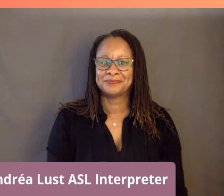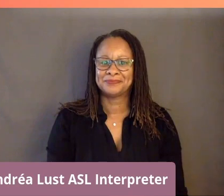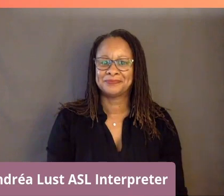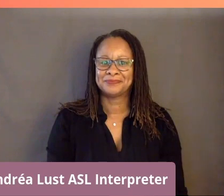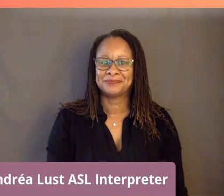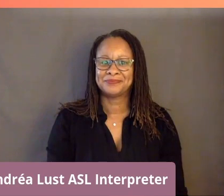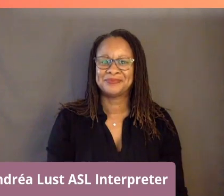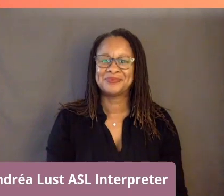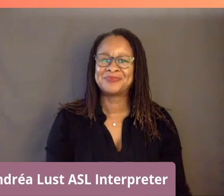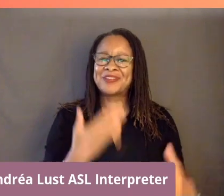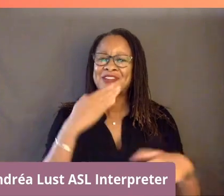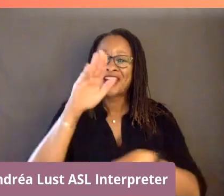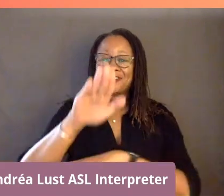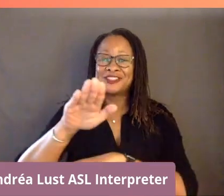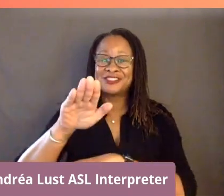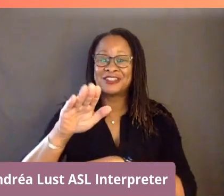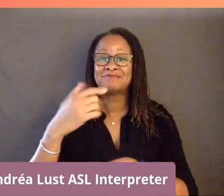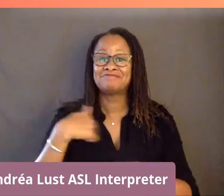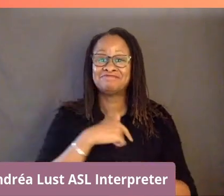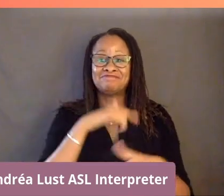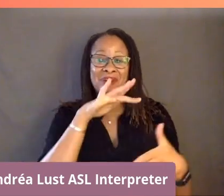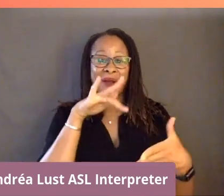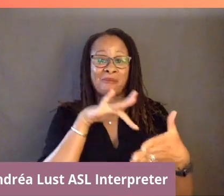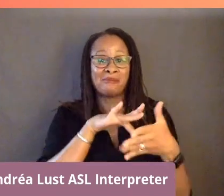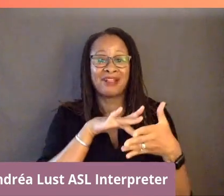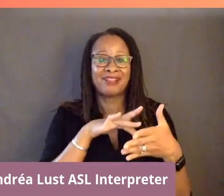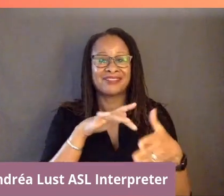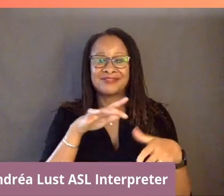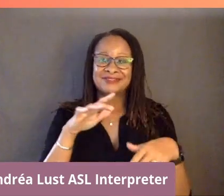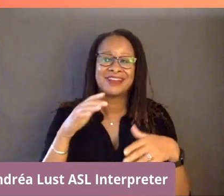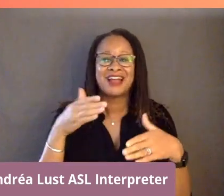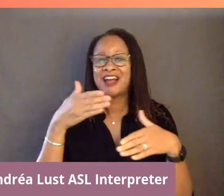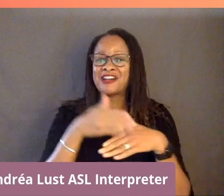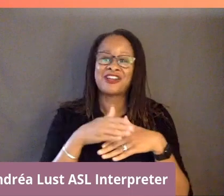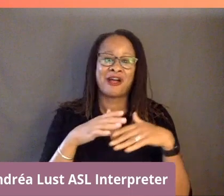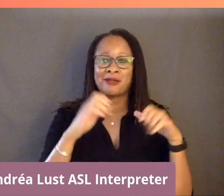Good afternoon. We're in the middle of another unfathomable Friday